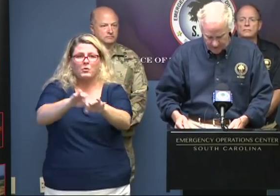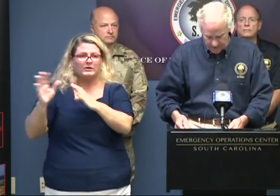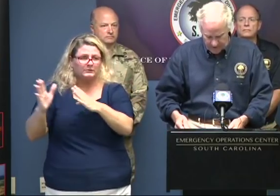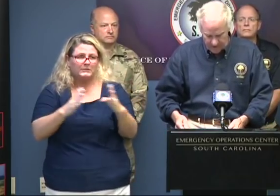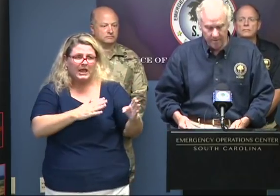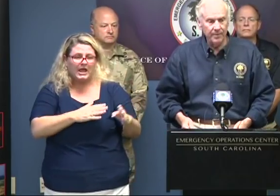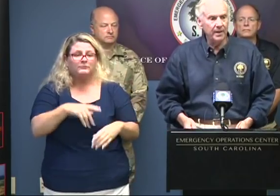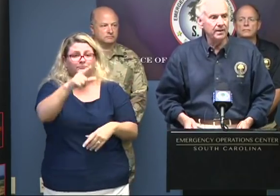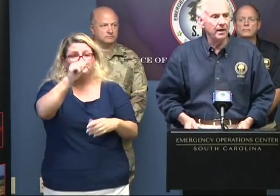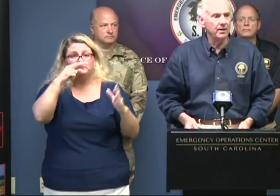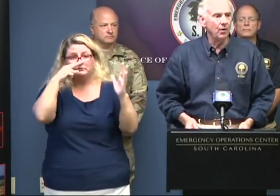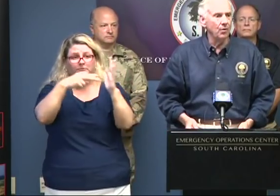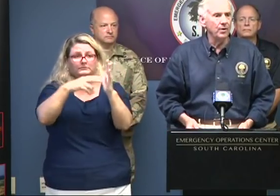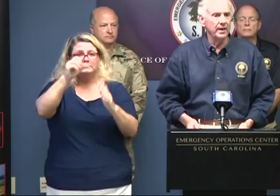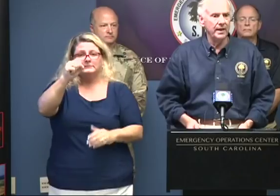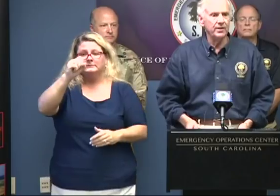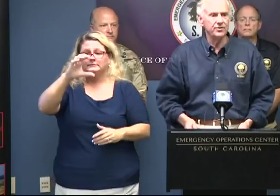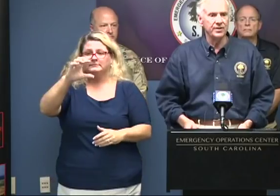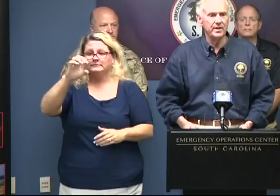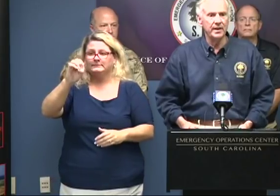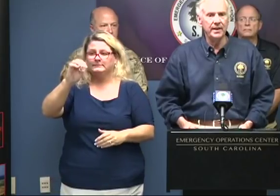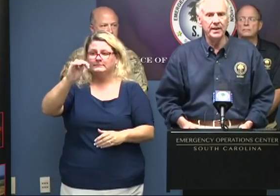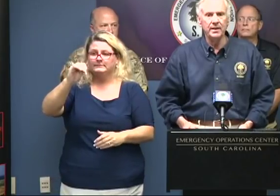at scemd.org, scemd.org.